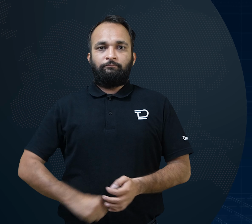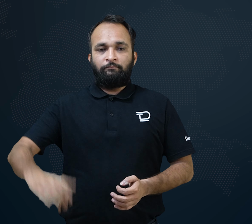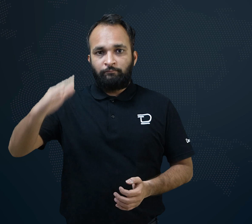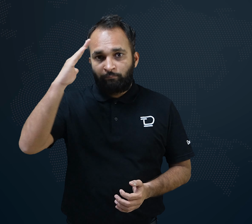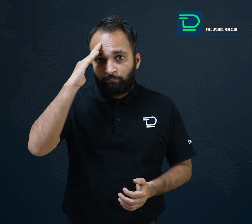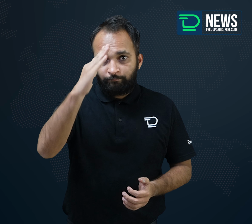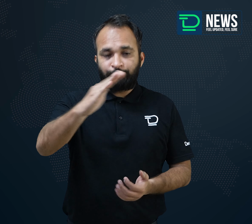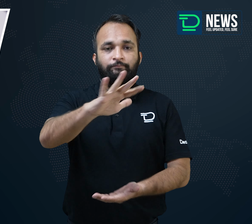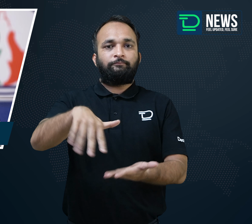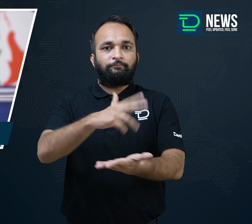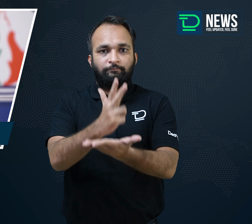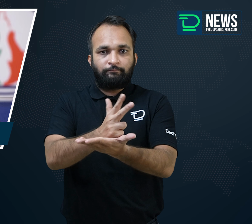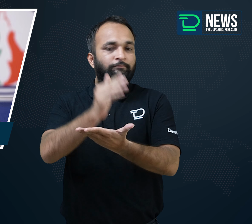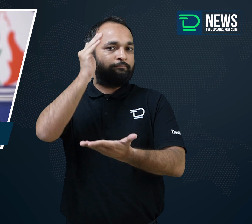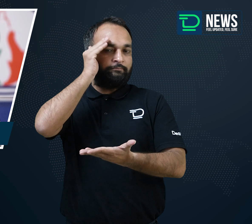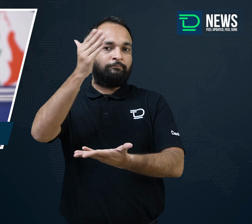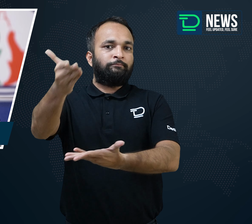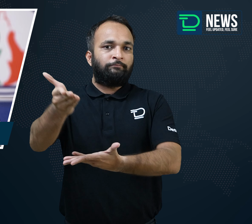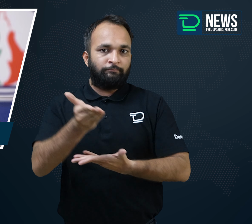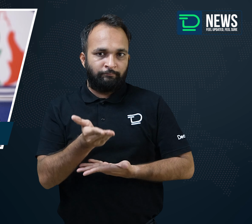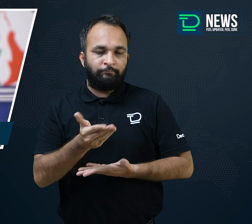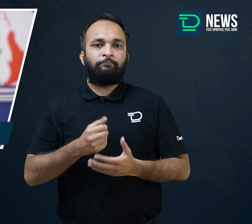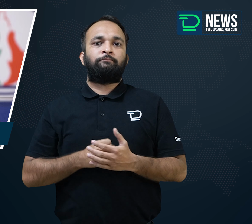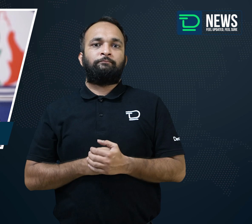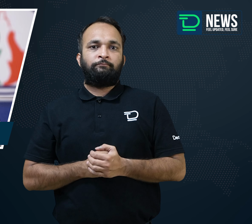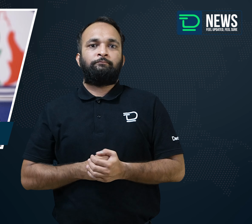Hi welcome to Deaf talks news